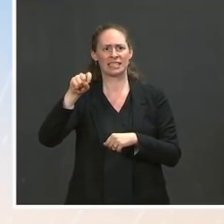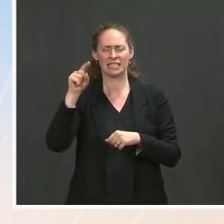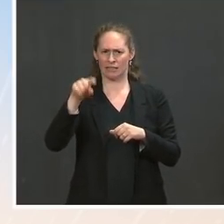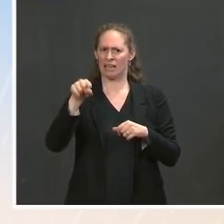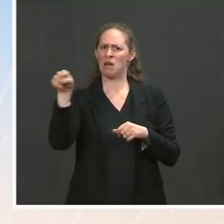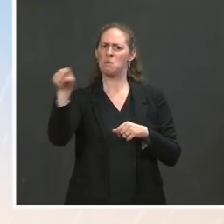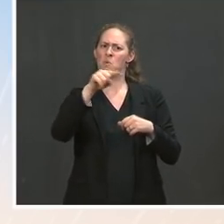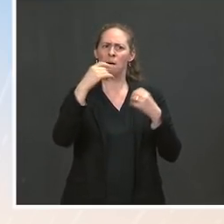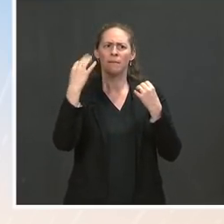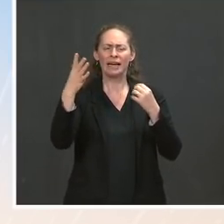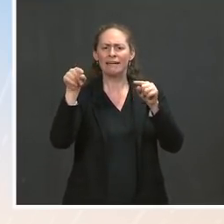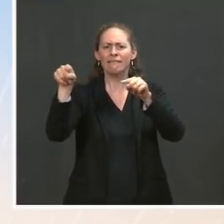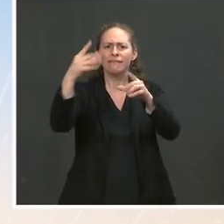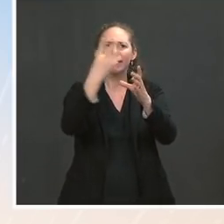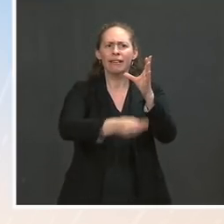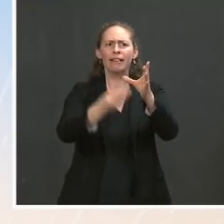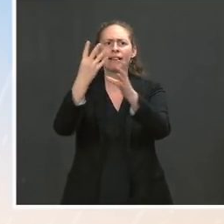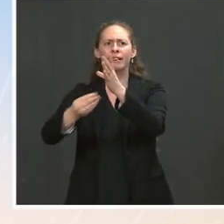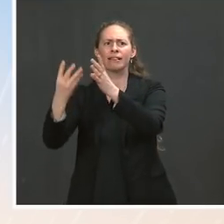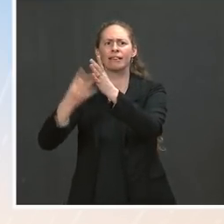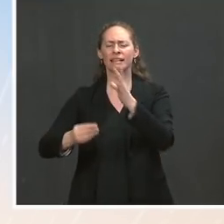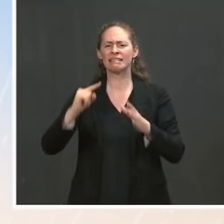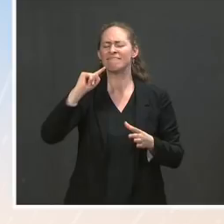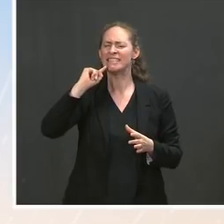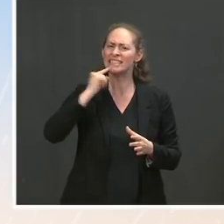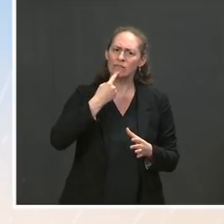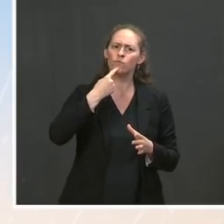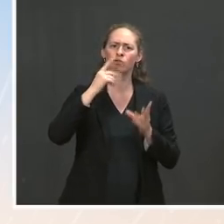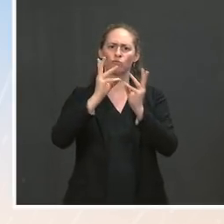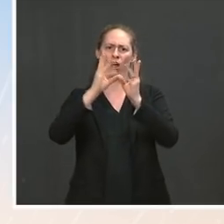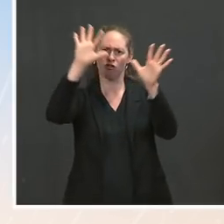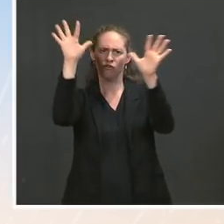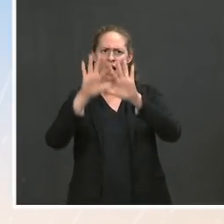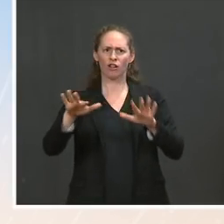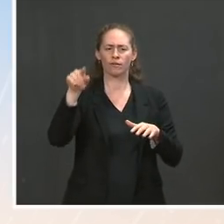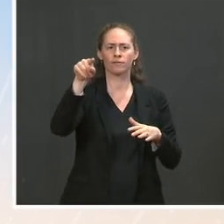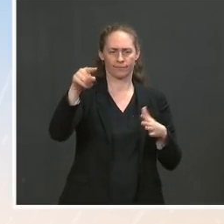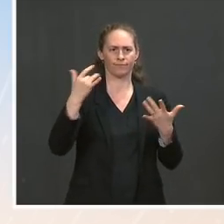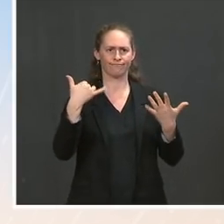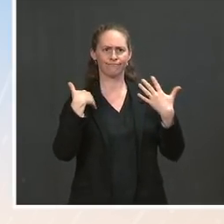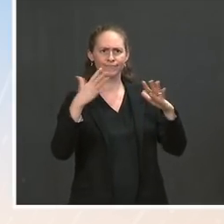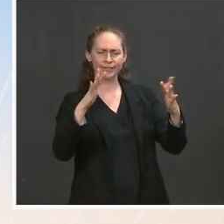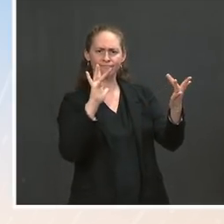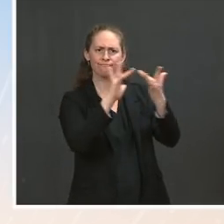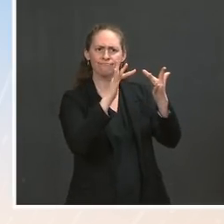We continue to be in close communication with state and local officials, stand at the ready should a need for federal assistance